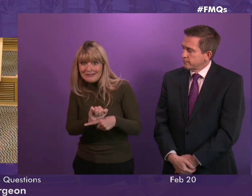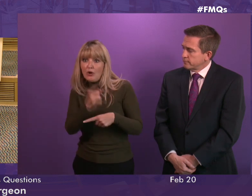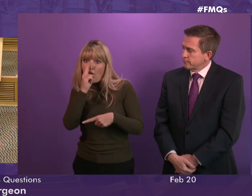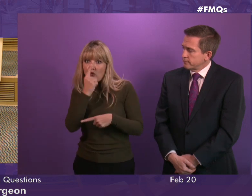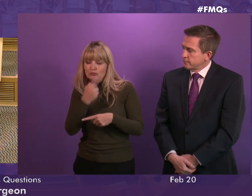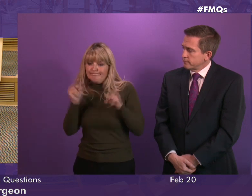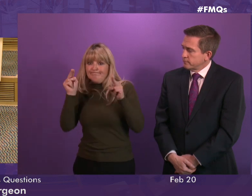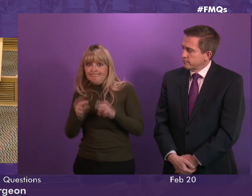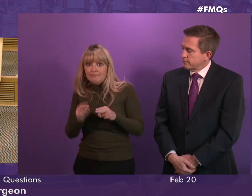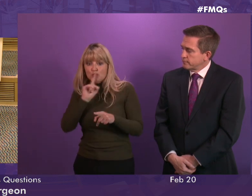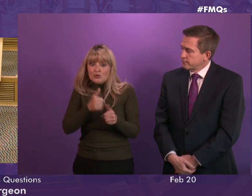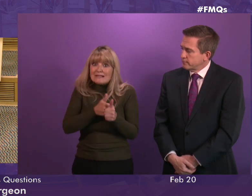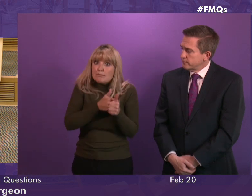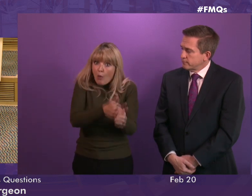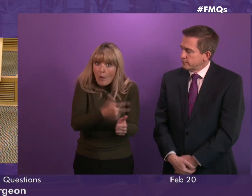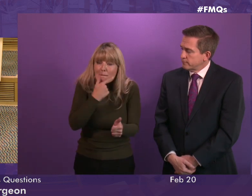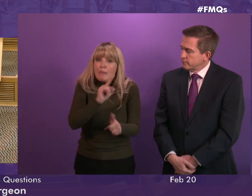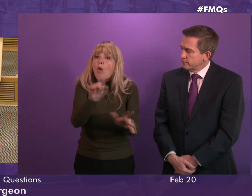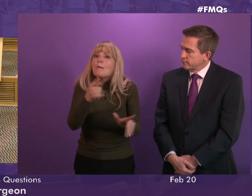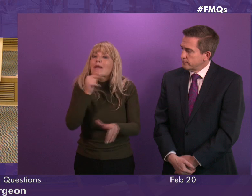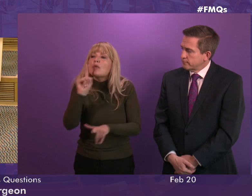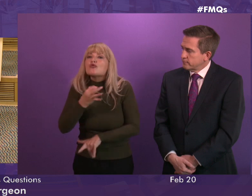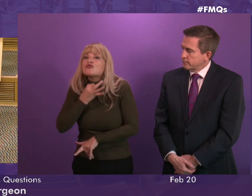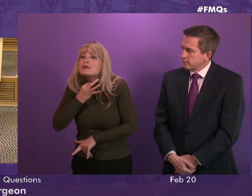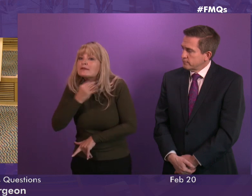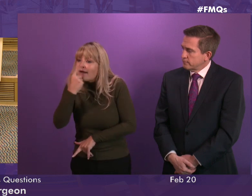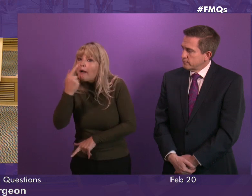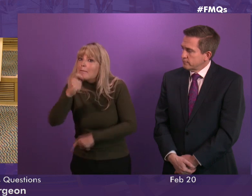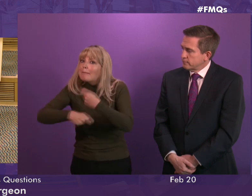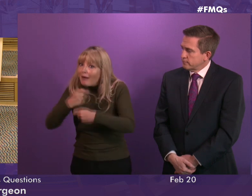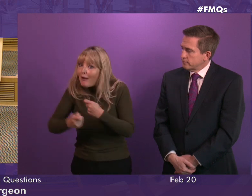with, or who are at risk of, type 2 diabetes. Since then, we have invested an additional